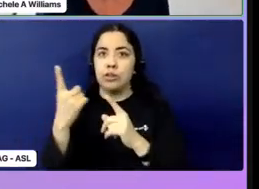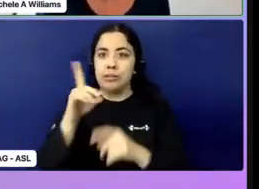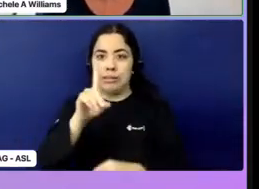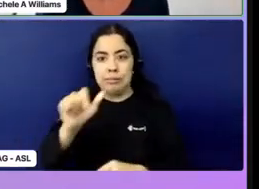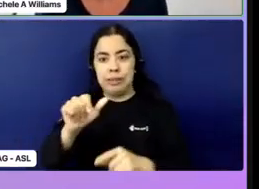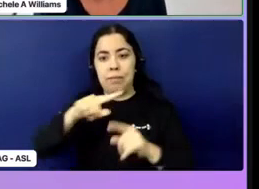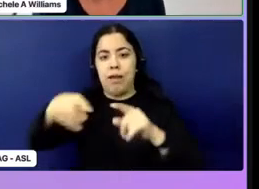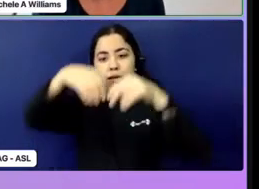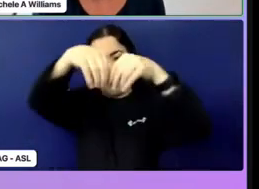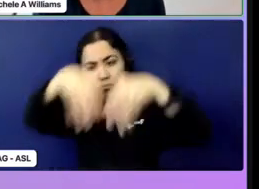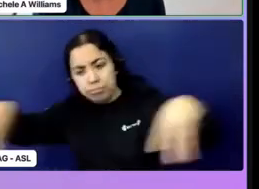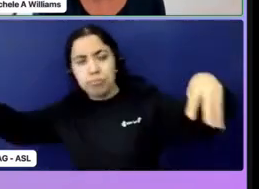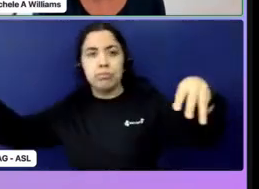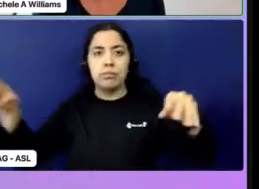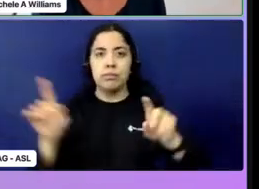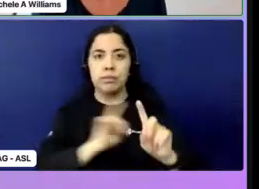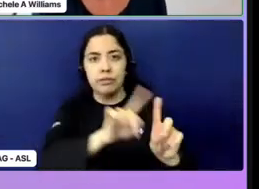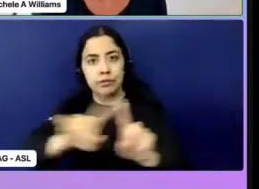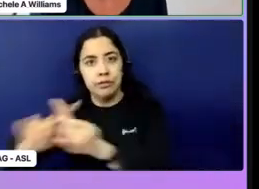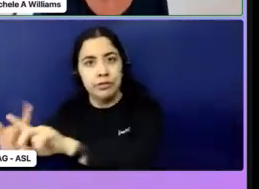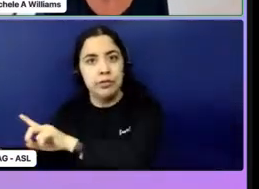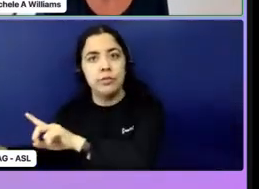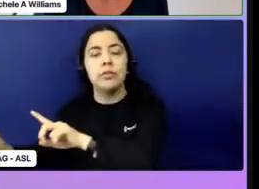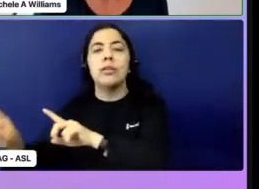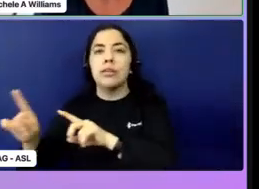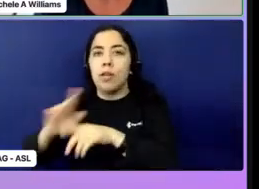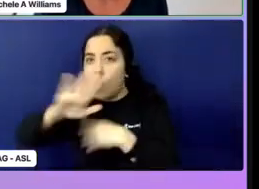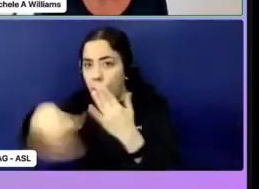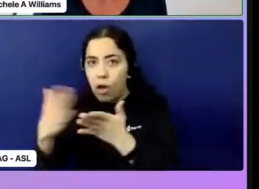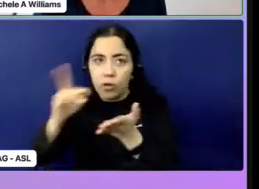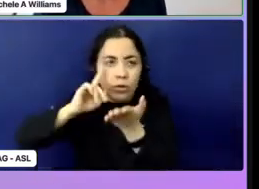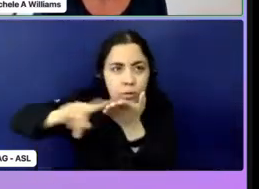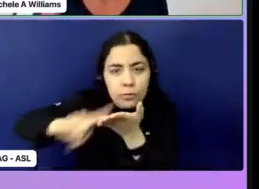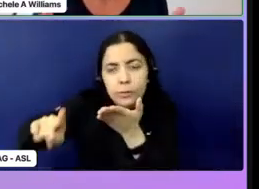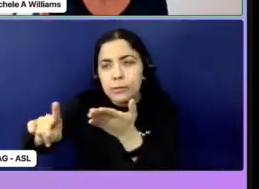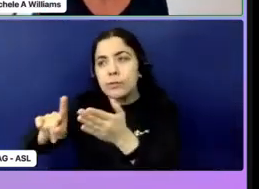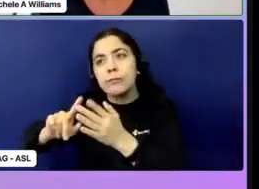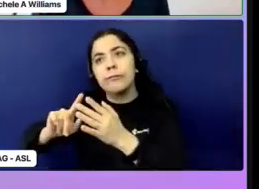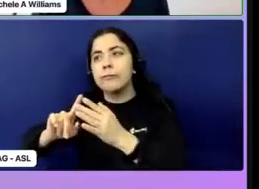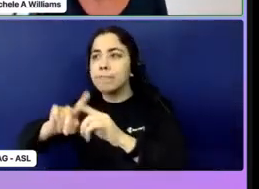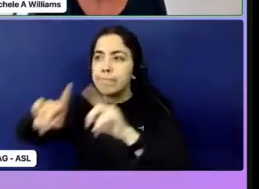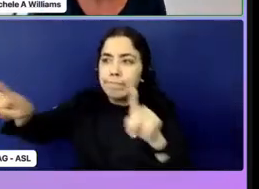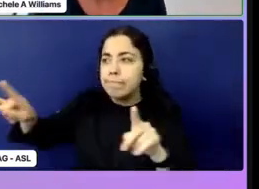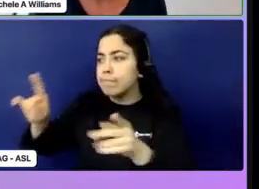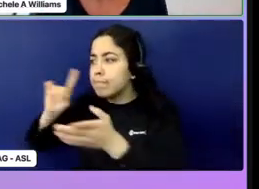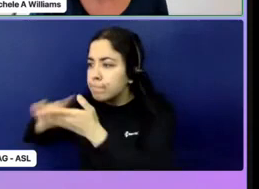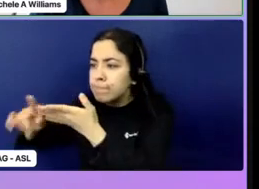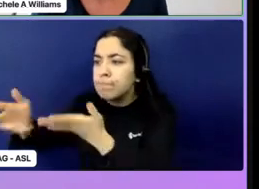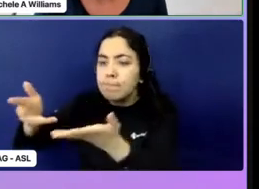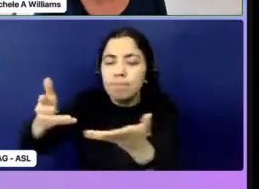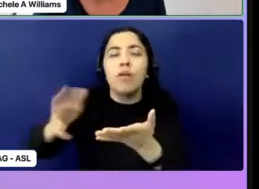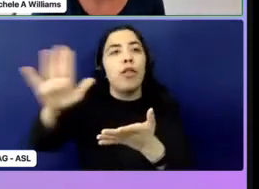sure that you are considering the totality of what disability represents. In every study that you take on,